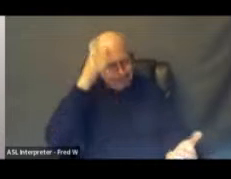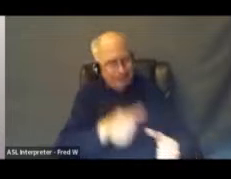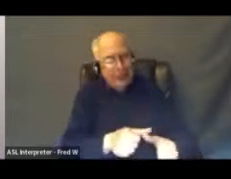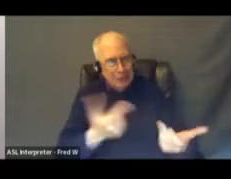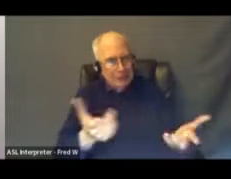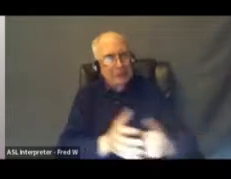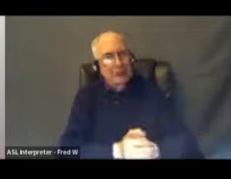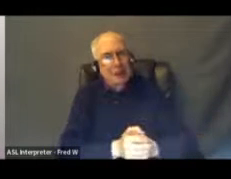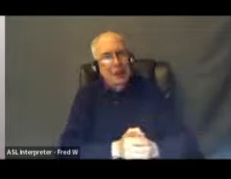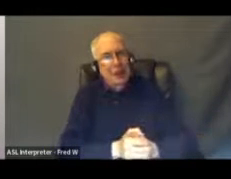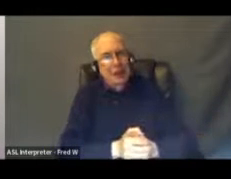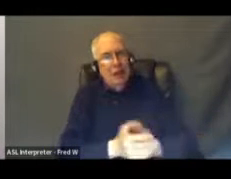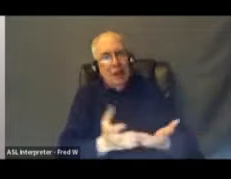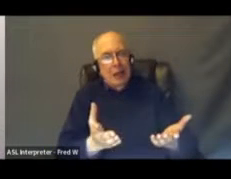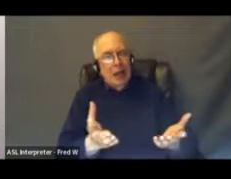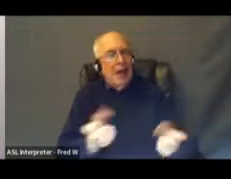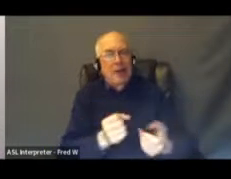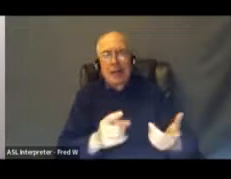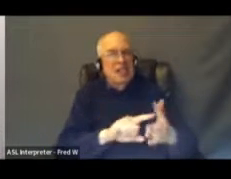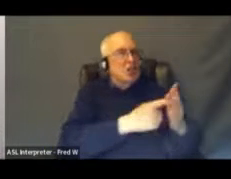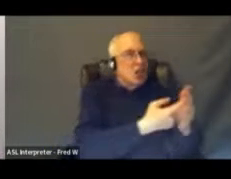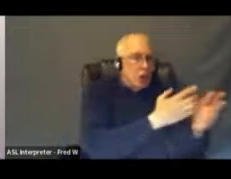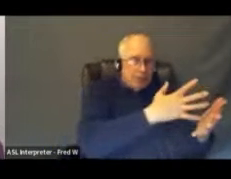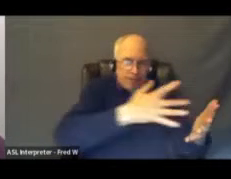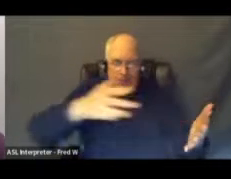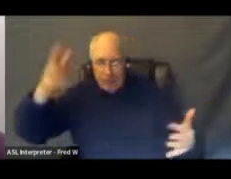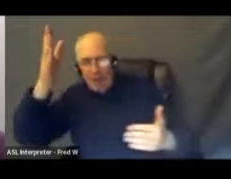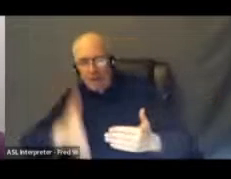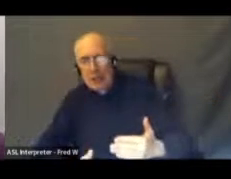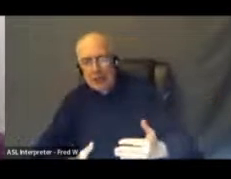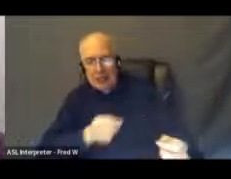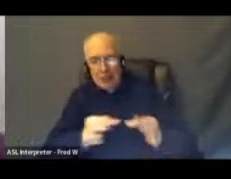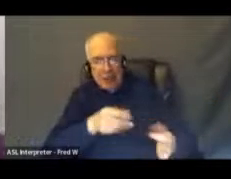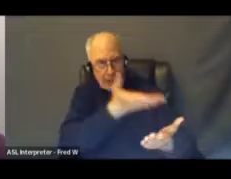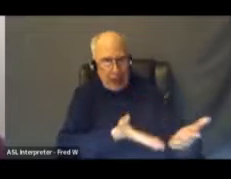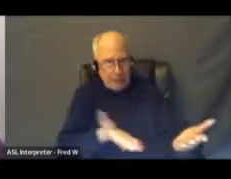going to go everything from start to finish. The more about the OSU.